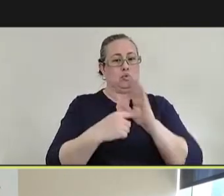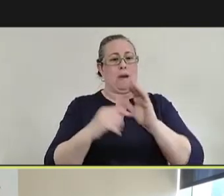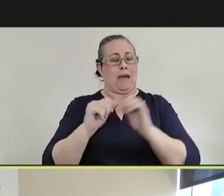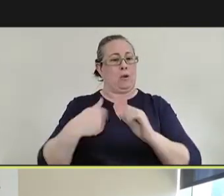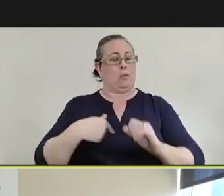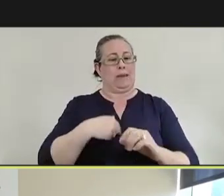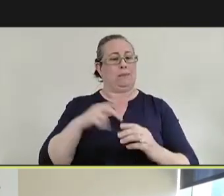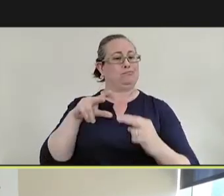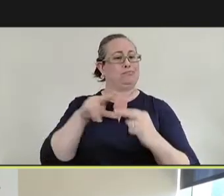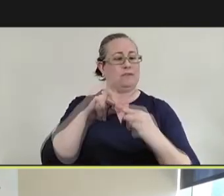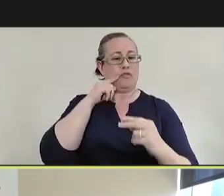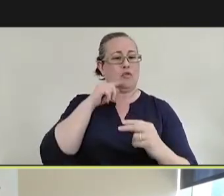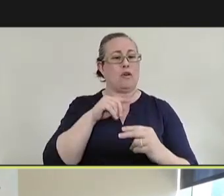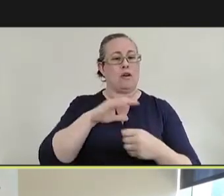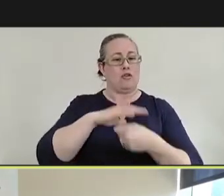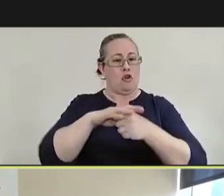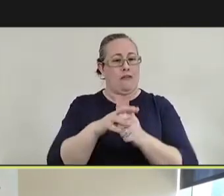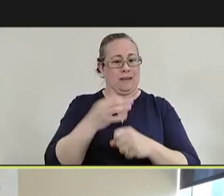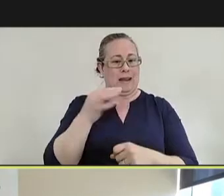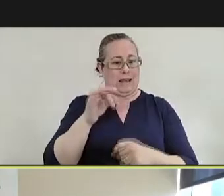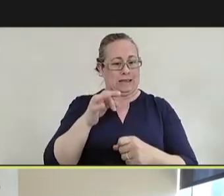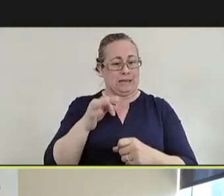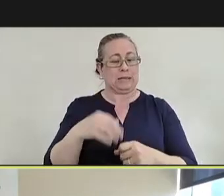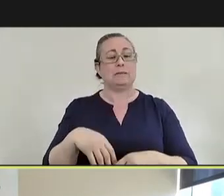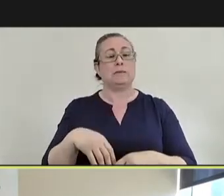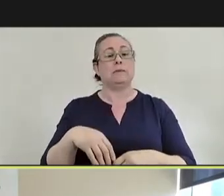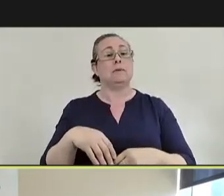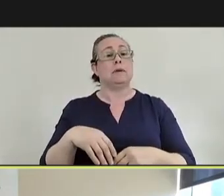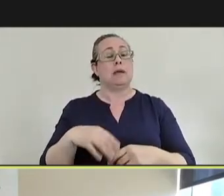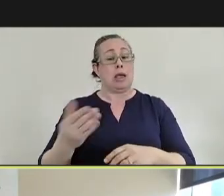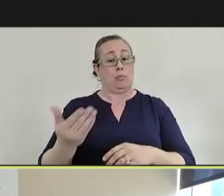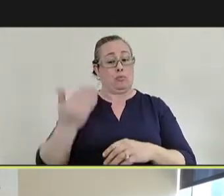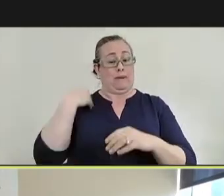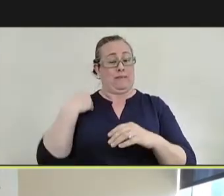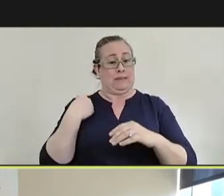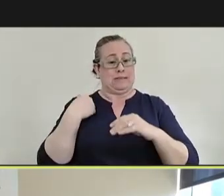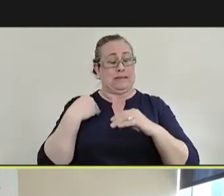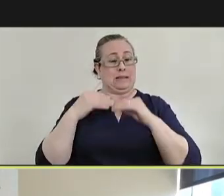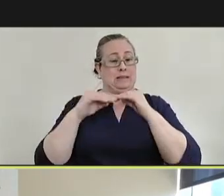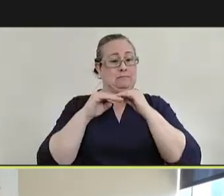the McClellan Laboratory had previously stabilized the MERS spike protein. I think